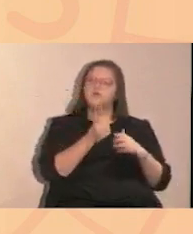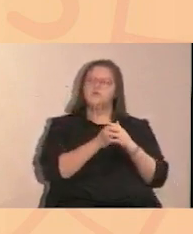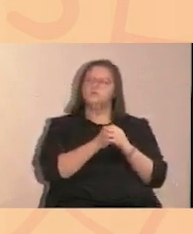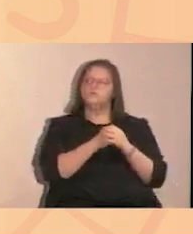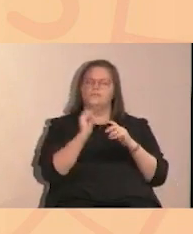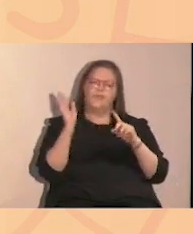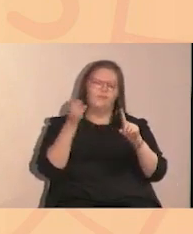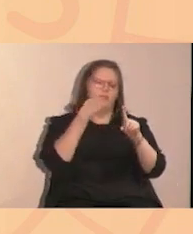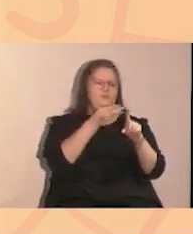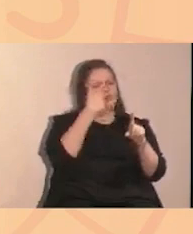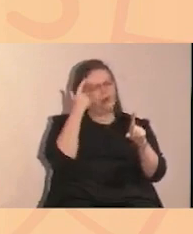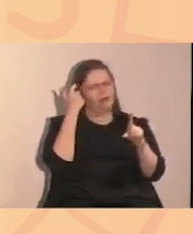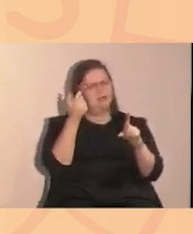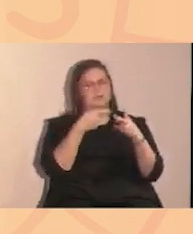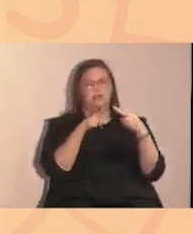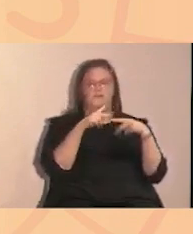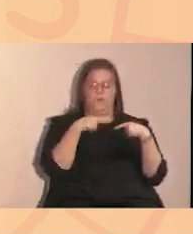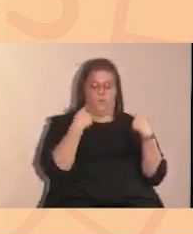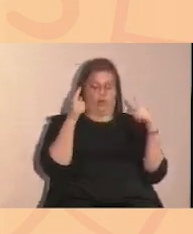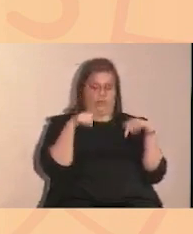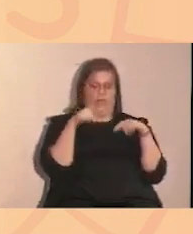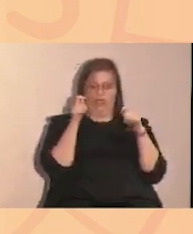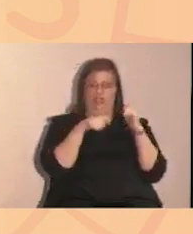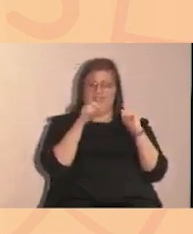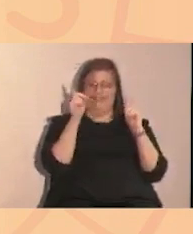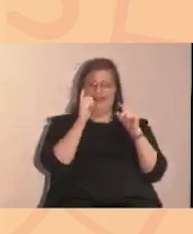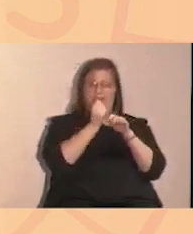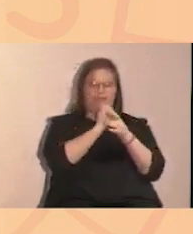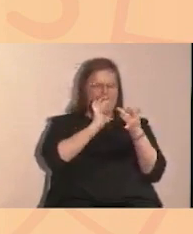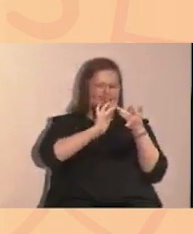to that idea that if we affect change now and we make investment now,